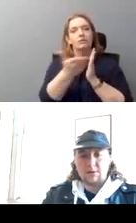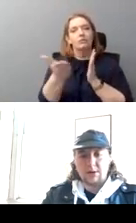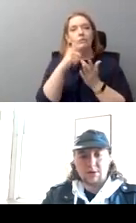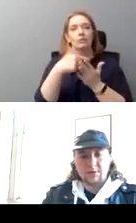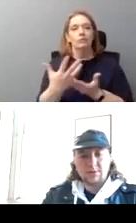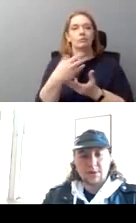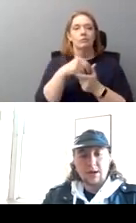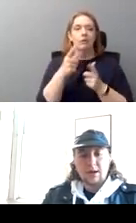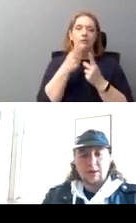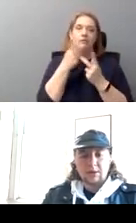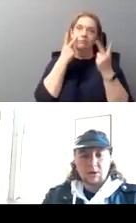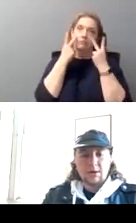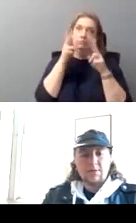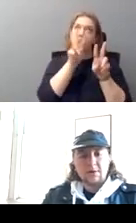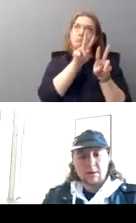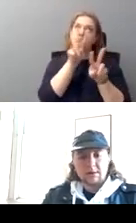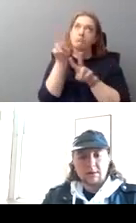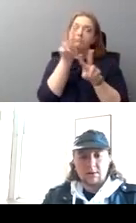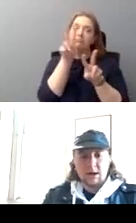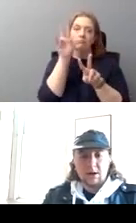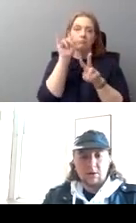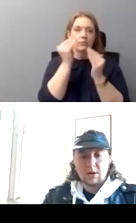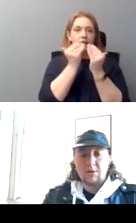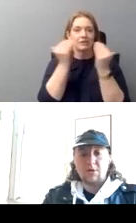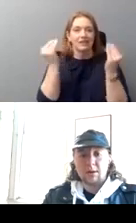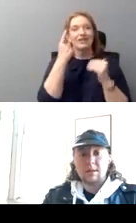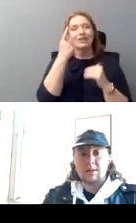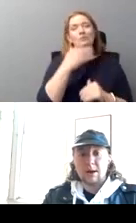bedroom. This is one of my favorite things to do in the house when I'm afforded the time.